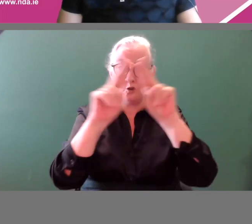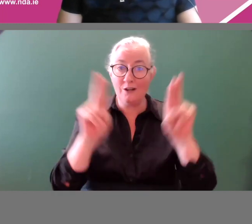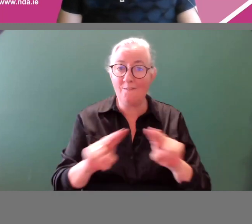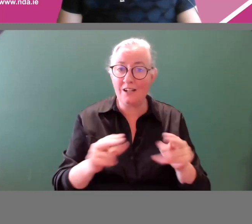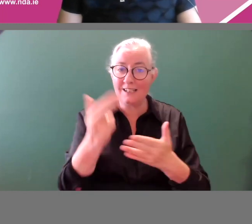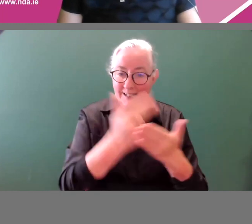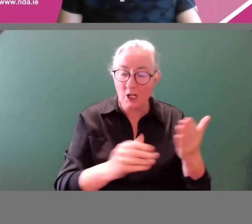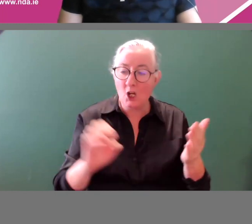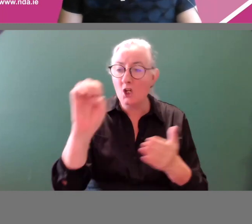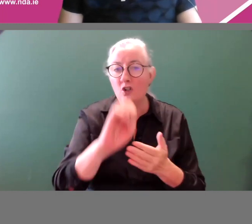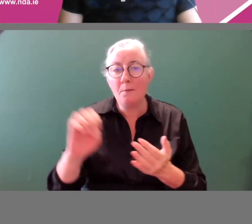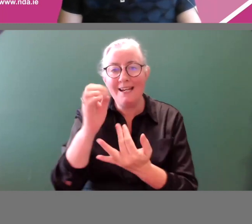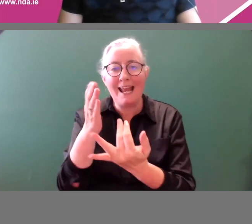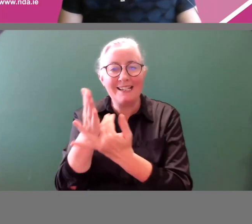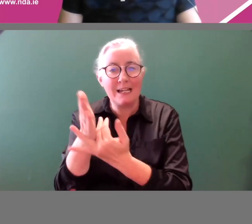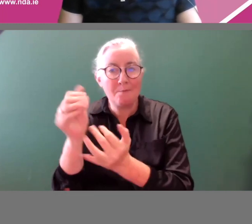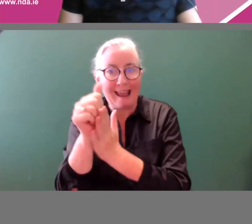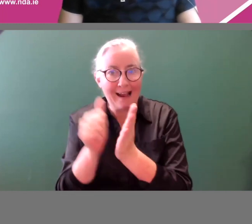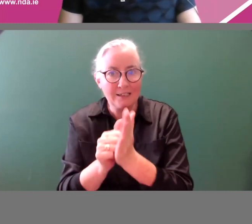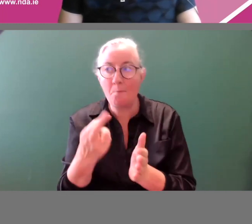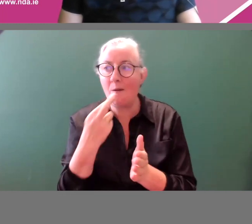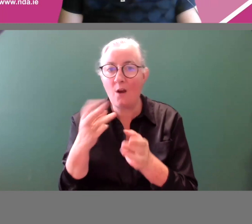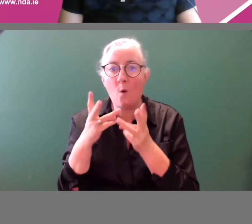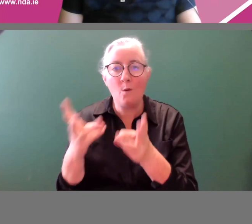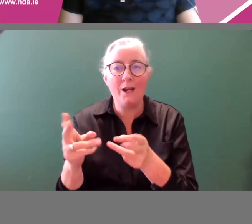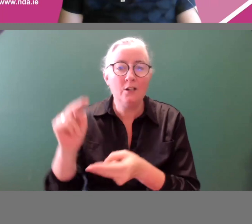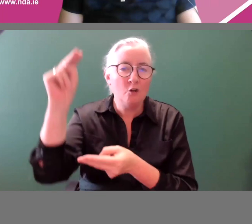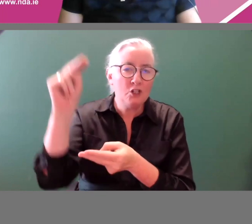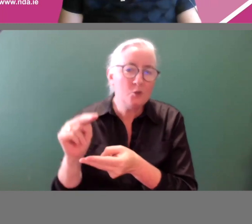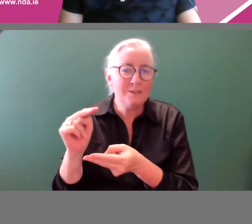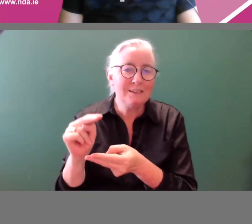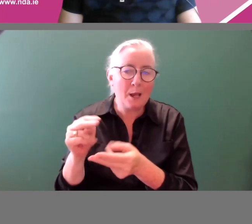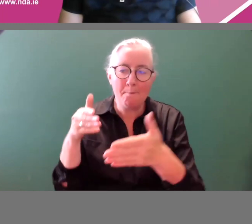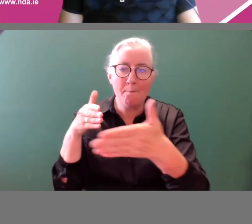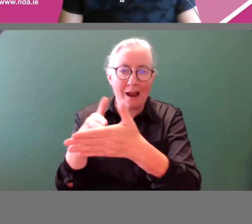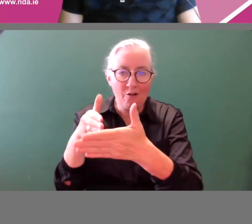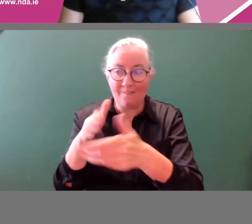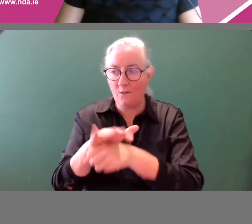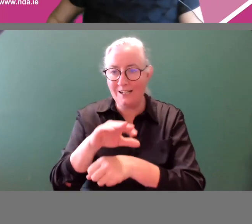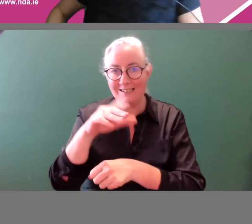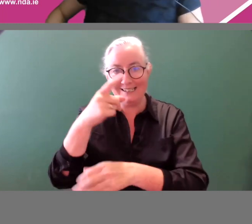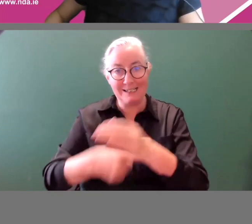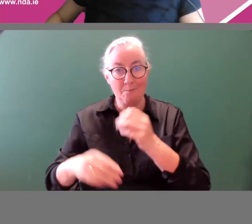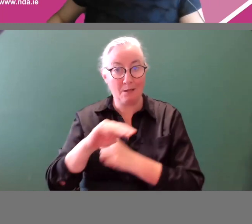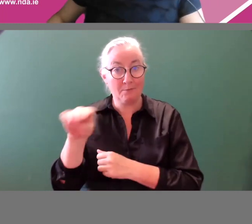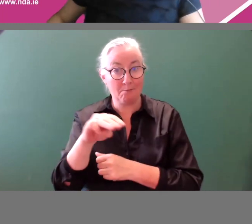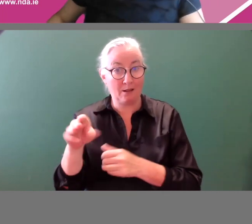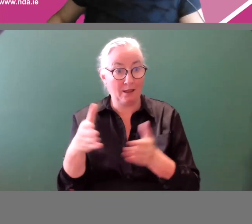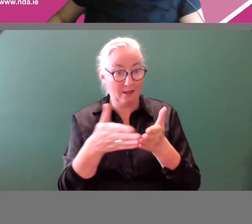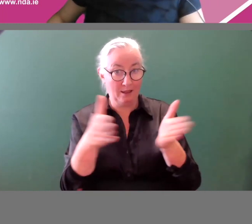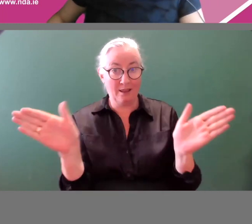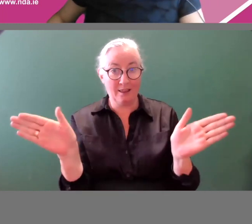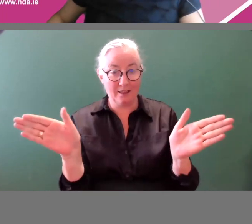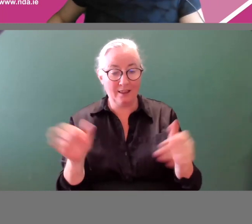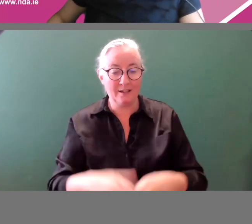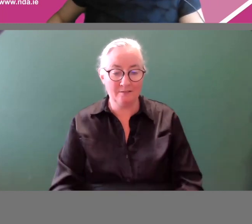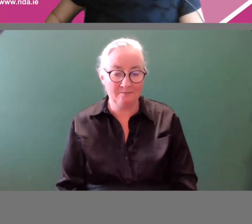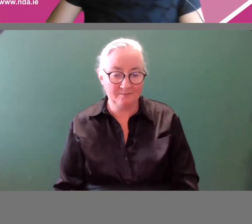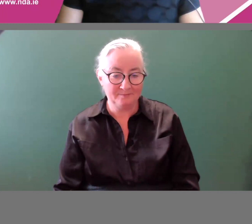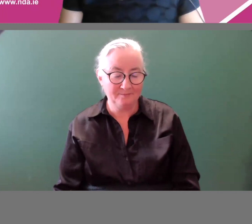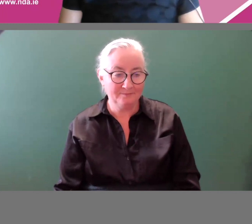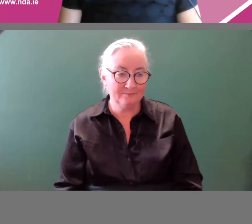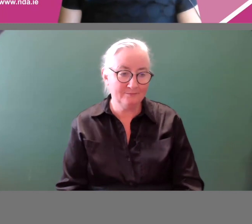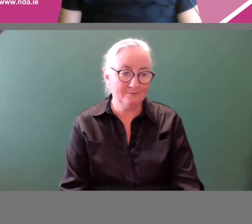Accessibility Act says it's the preferred way to reduce barriers to society for disabled people. So